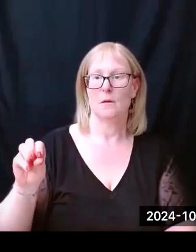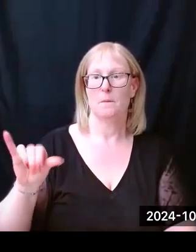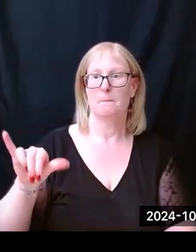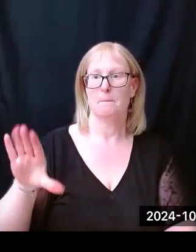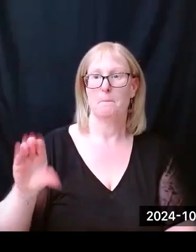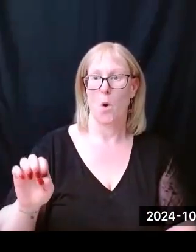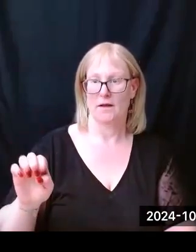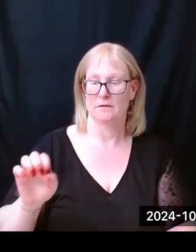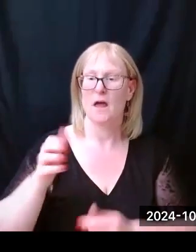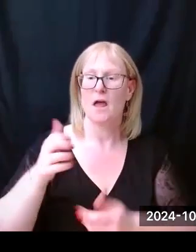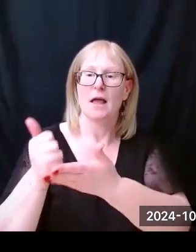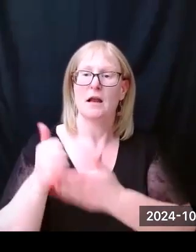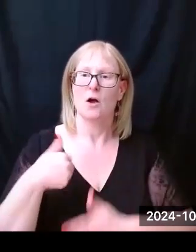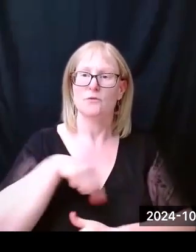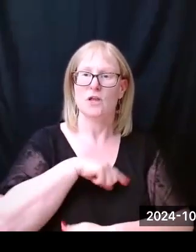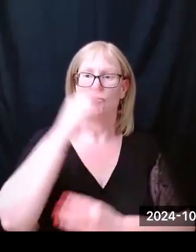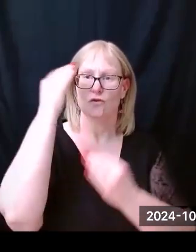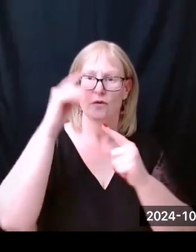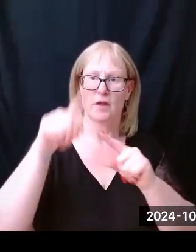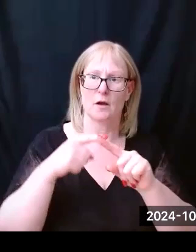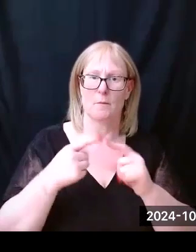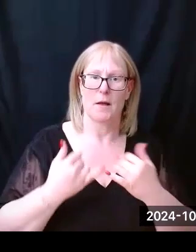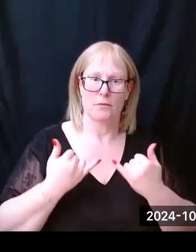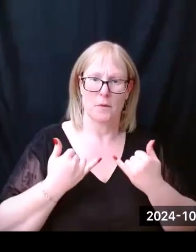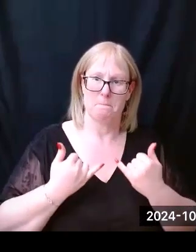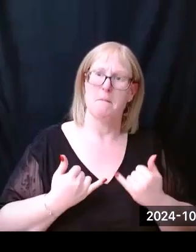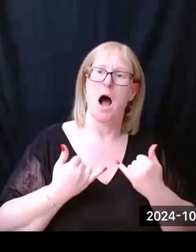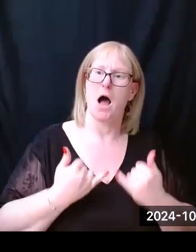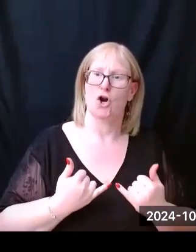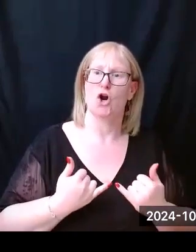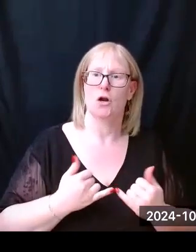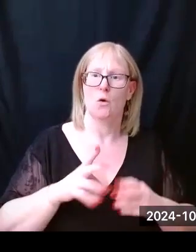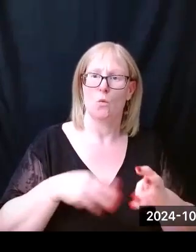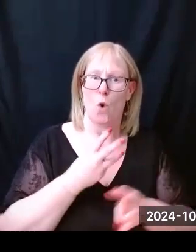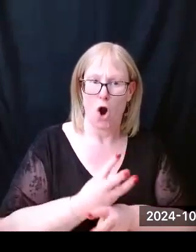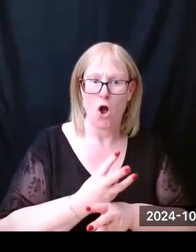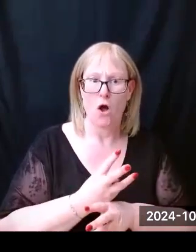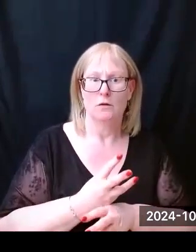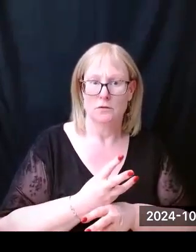framework of temperament, that some children are orchids and some are dandelions.